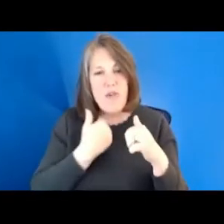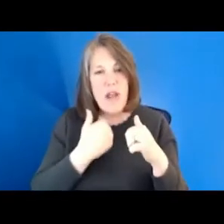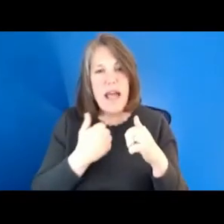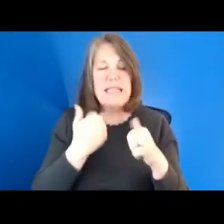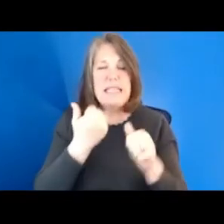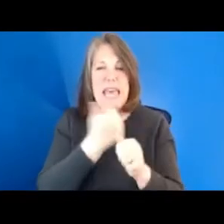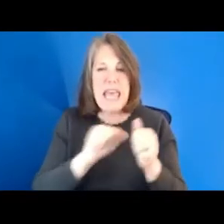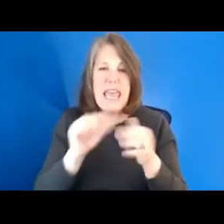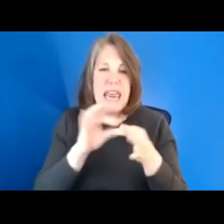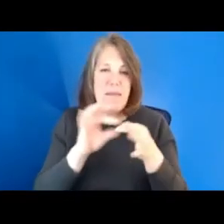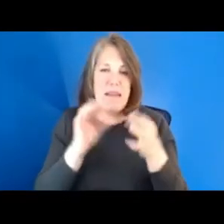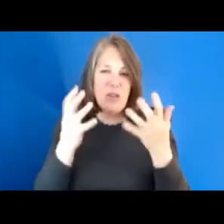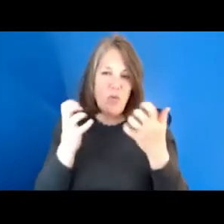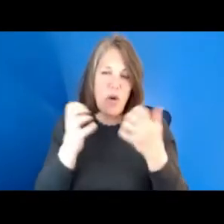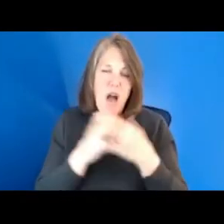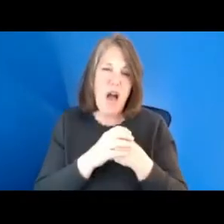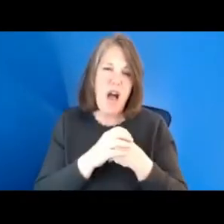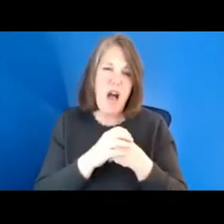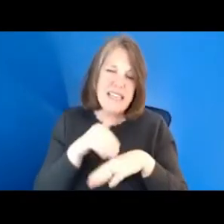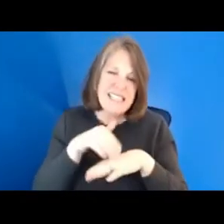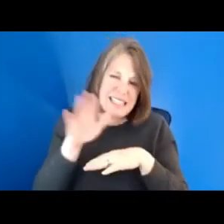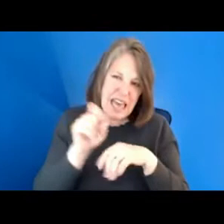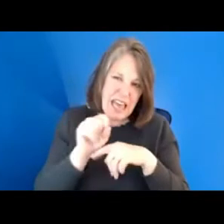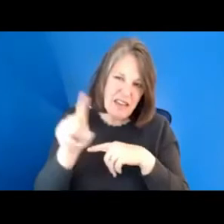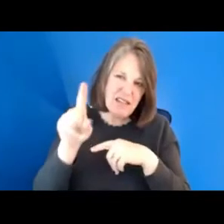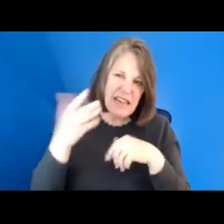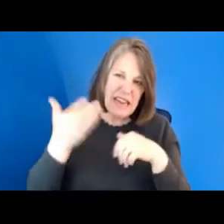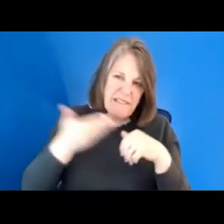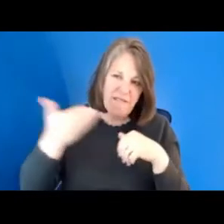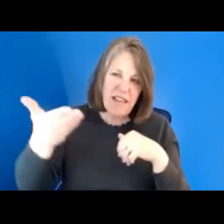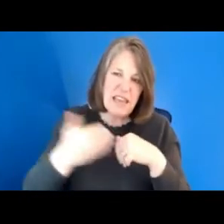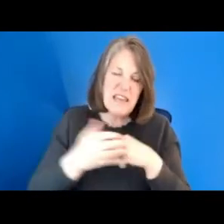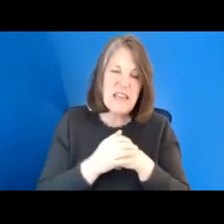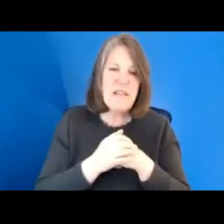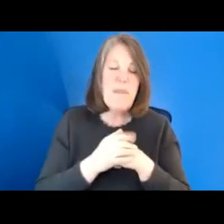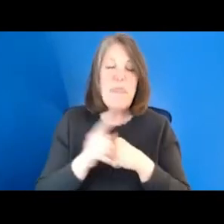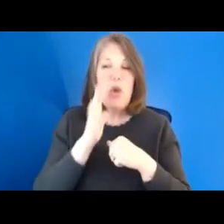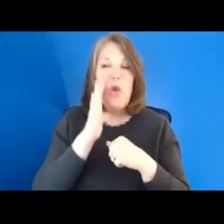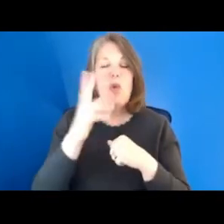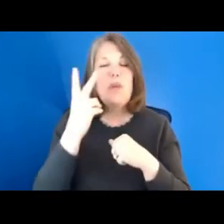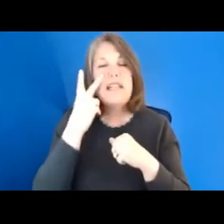you want, send them the invite. You 17:16:14 will see the list of the co-authors